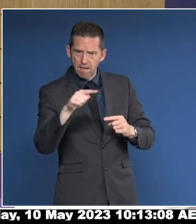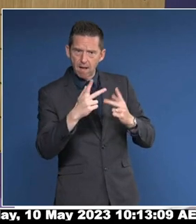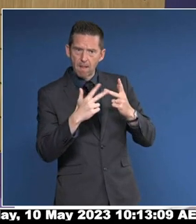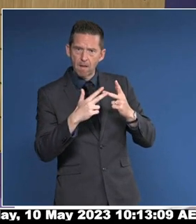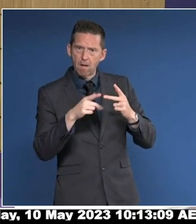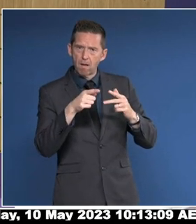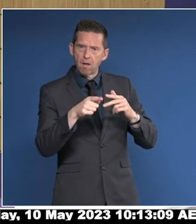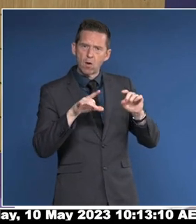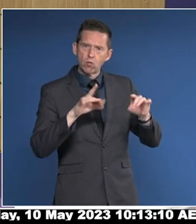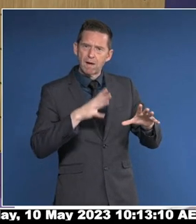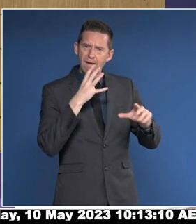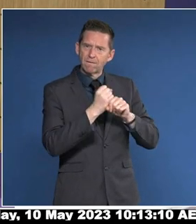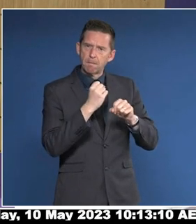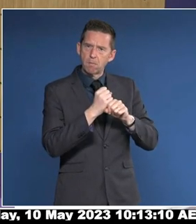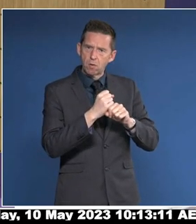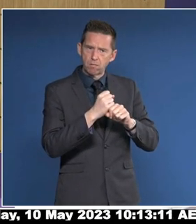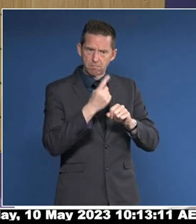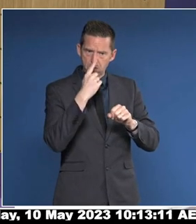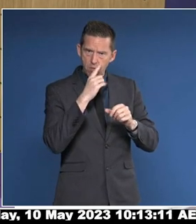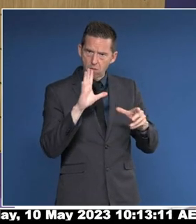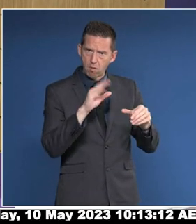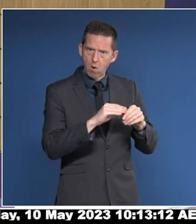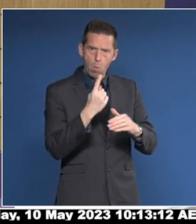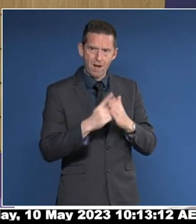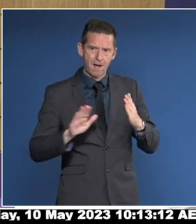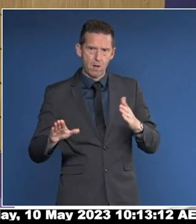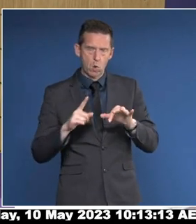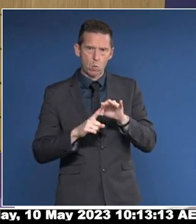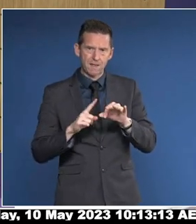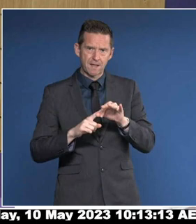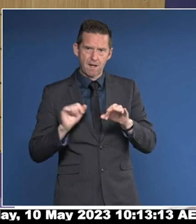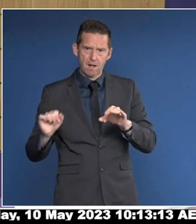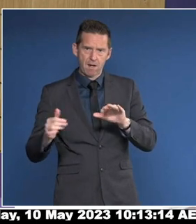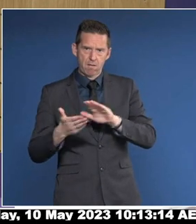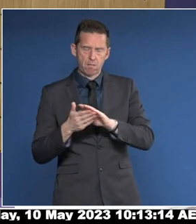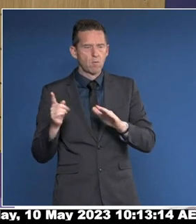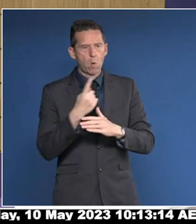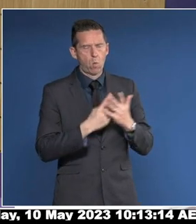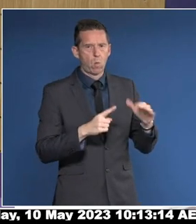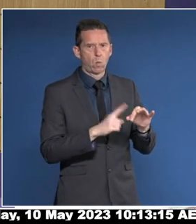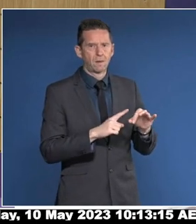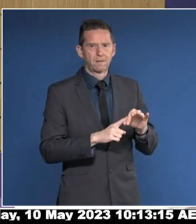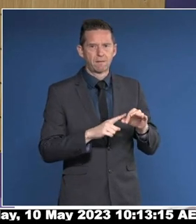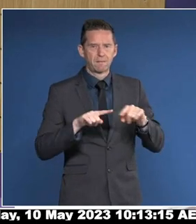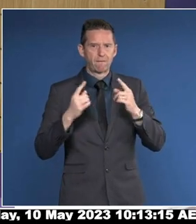Was it only State? DR CRAWFORD: Yes, that's right, only State. And is there a limitation for Commonwealth agents to attend - I'll call